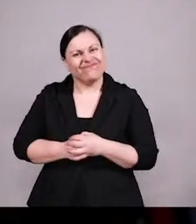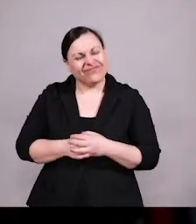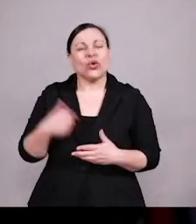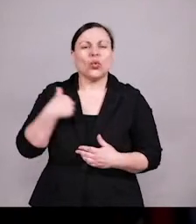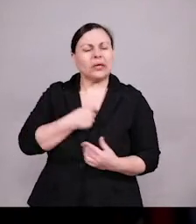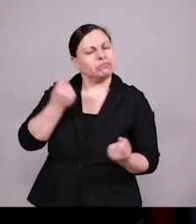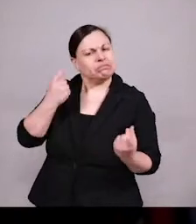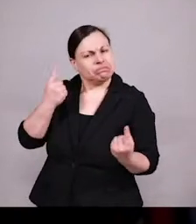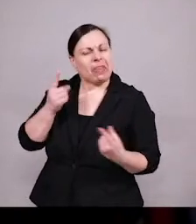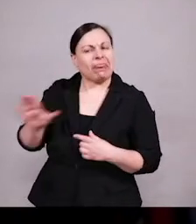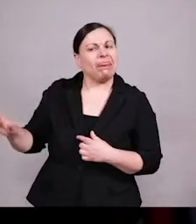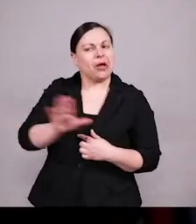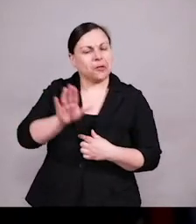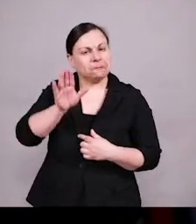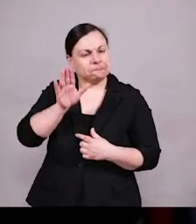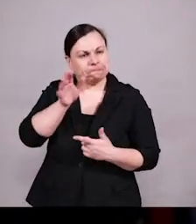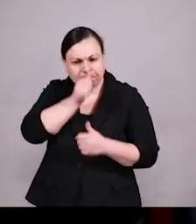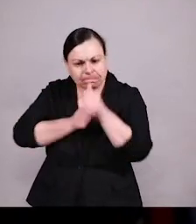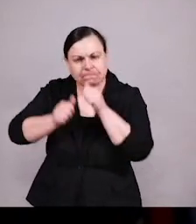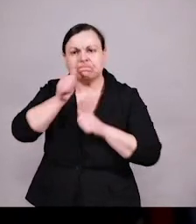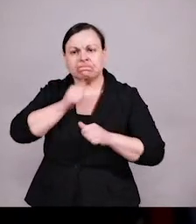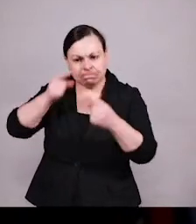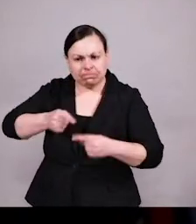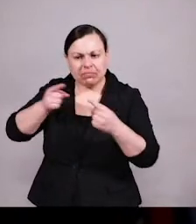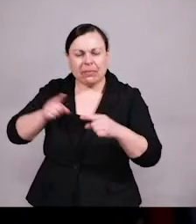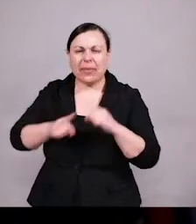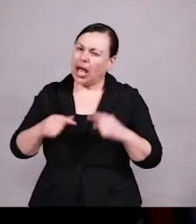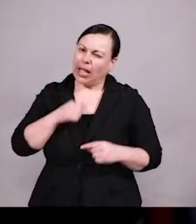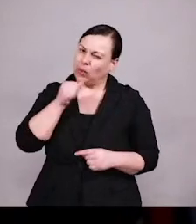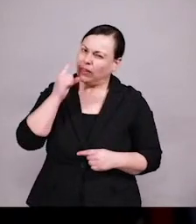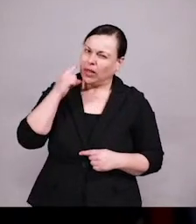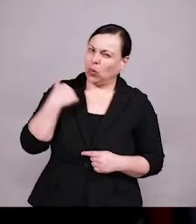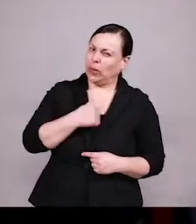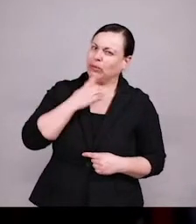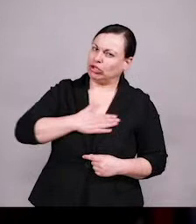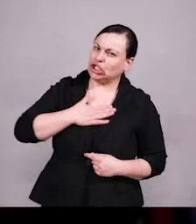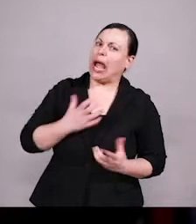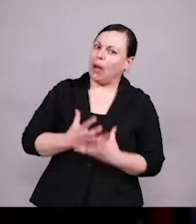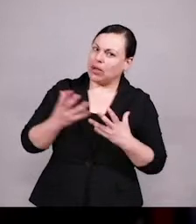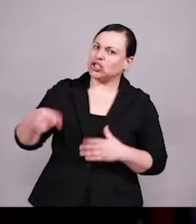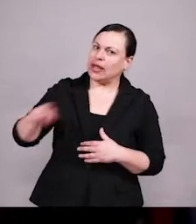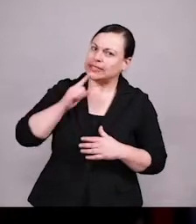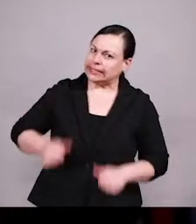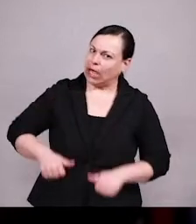they've been through, i don't think we appreciate how much they've sacrificed, as they have learned